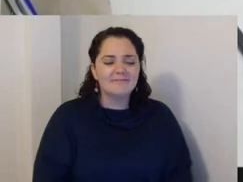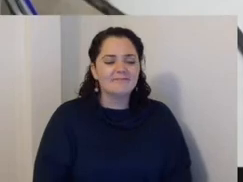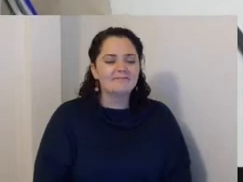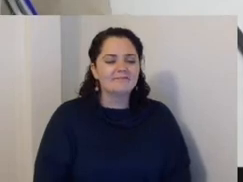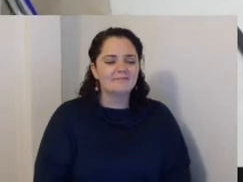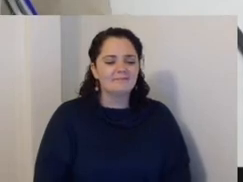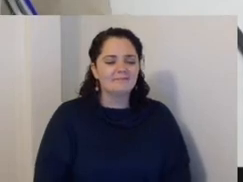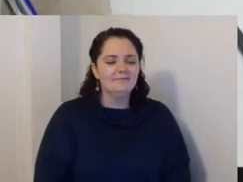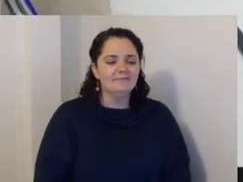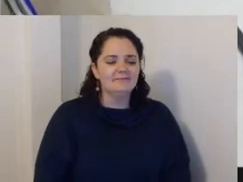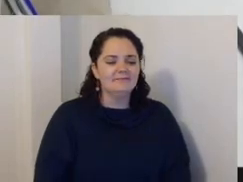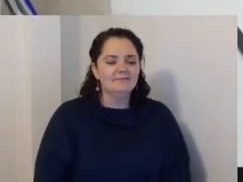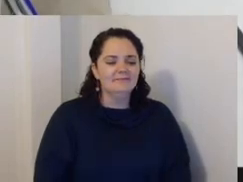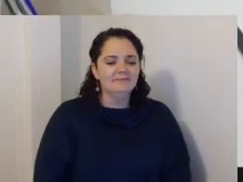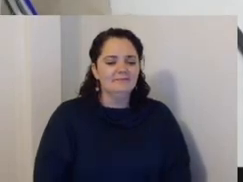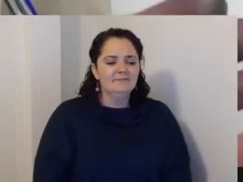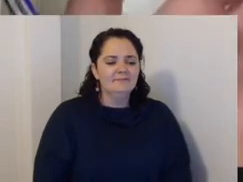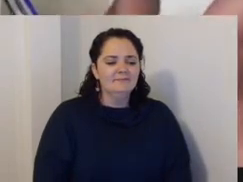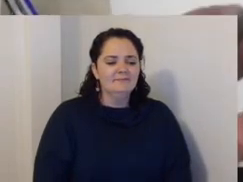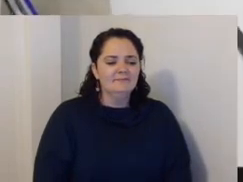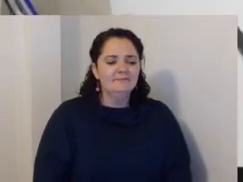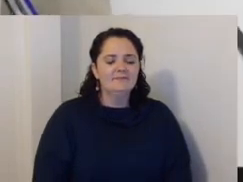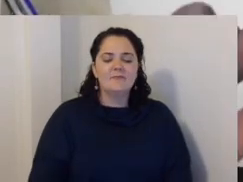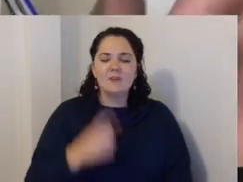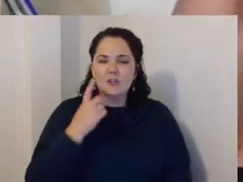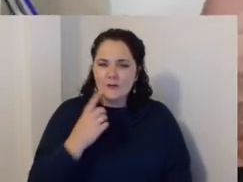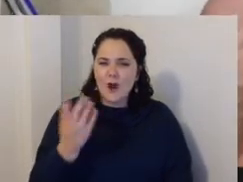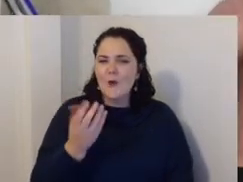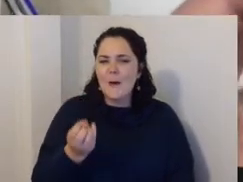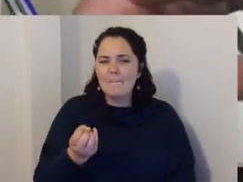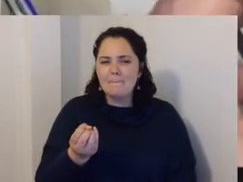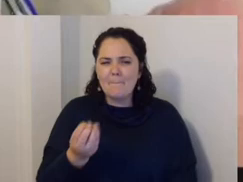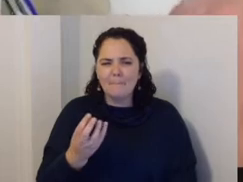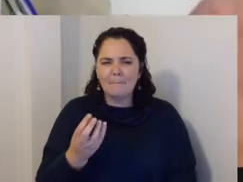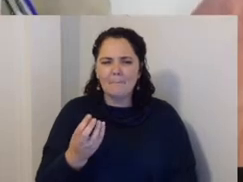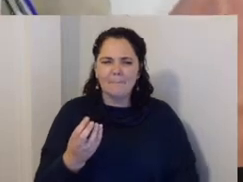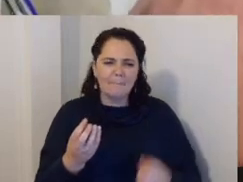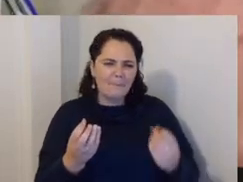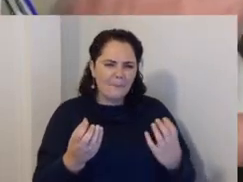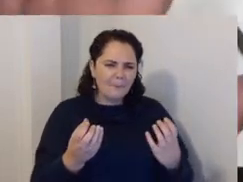eraser but try to just hit those hot highlights and really let the rest of the form sink into